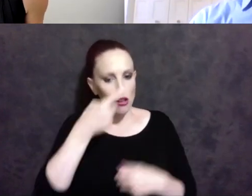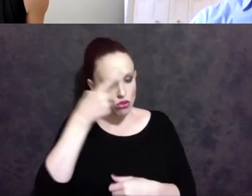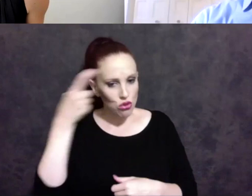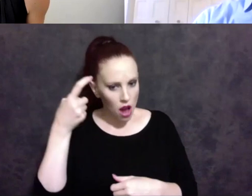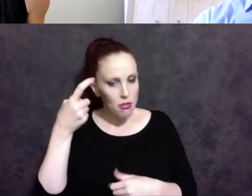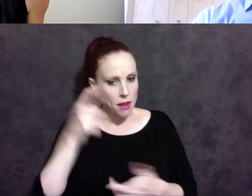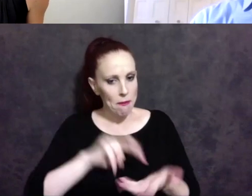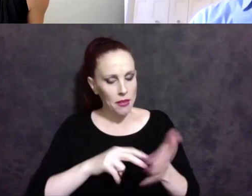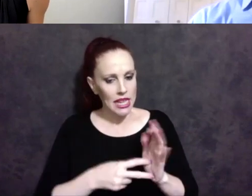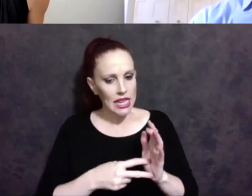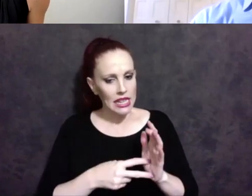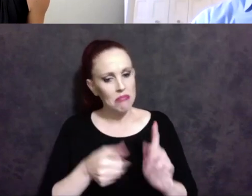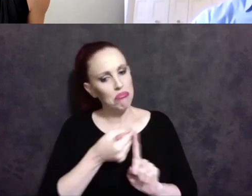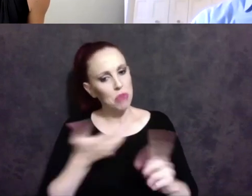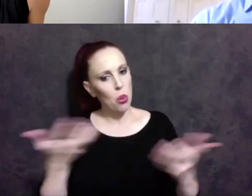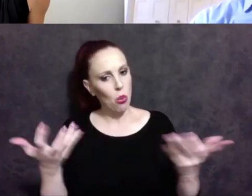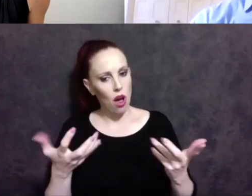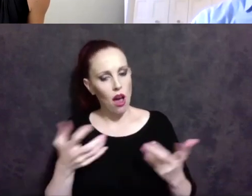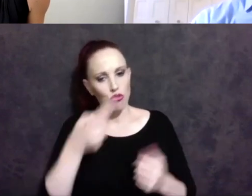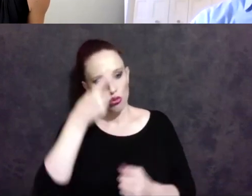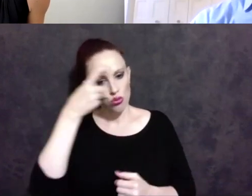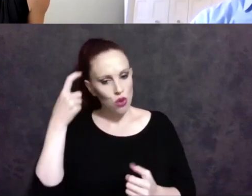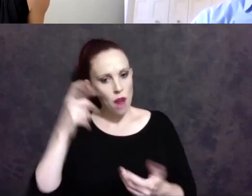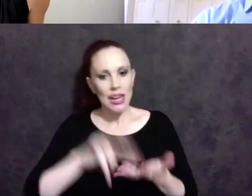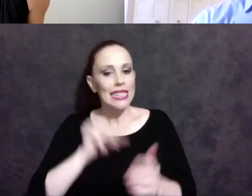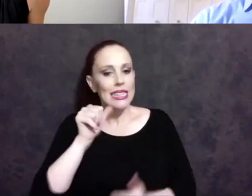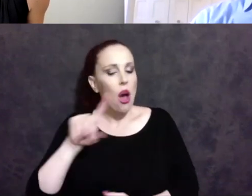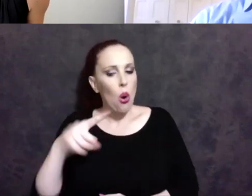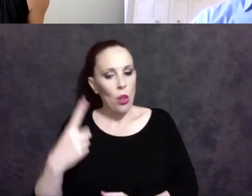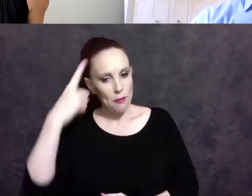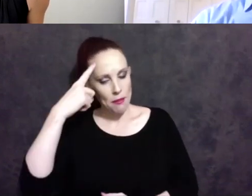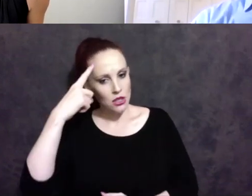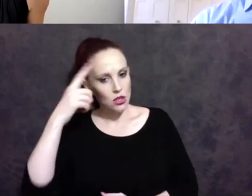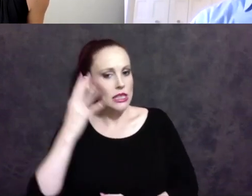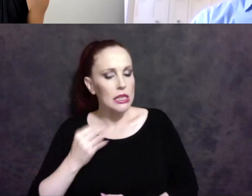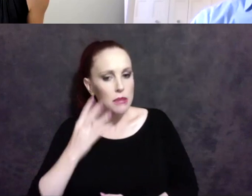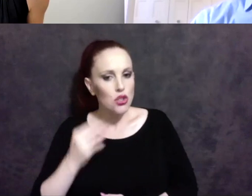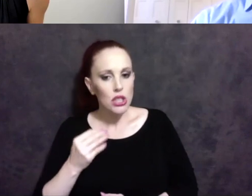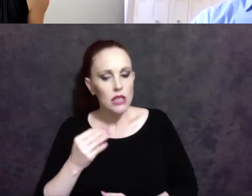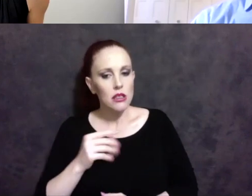a way that explains trauma is not just a cognitive experience. It is actually impacts your connective